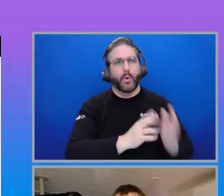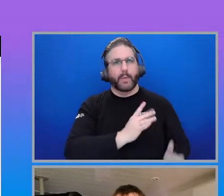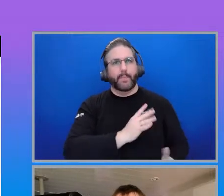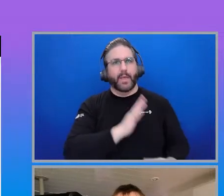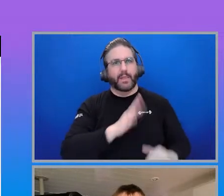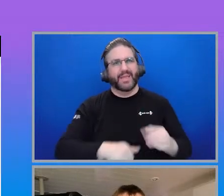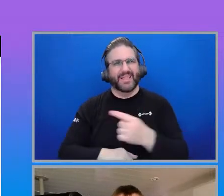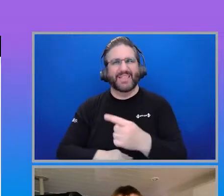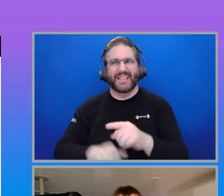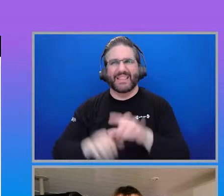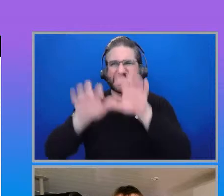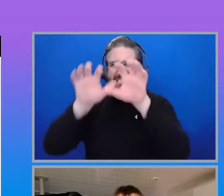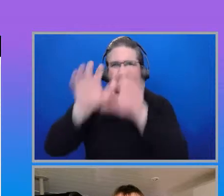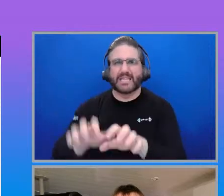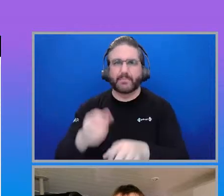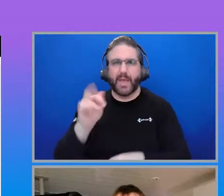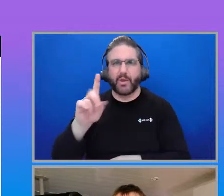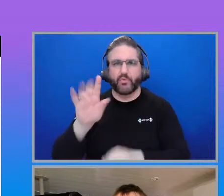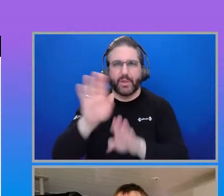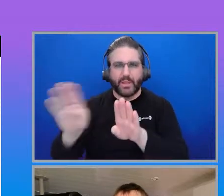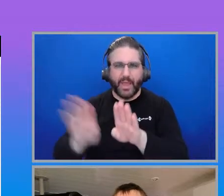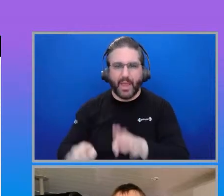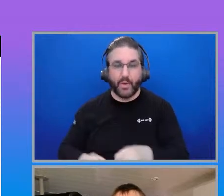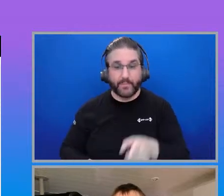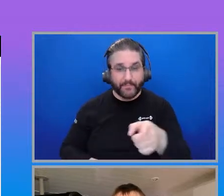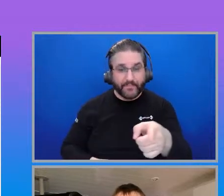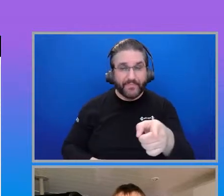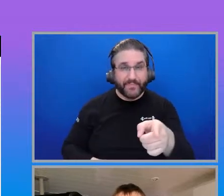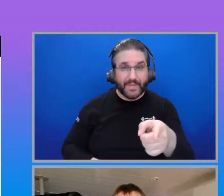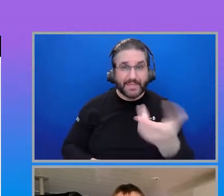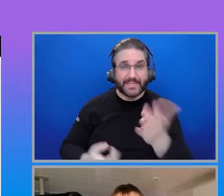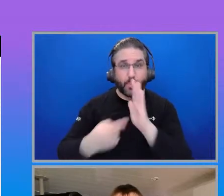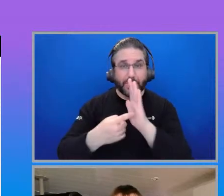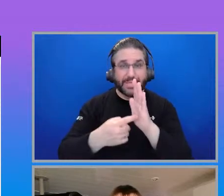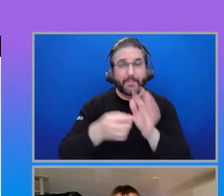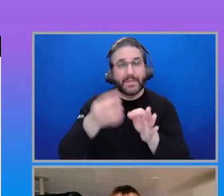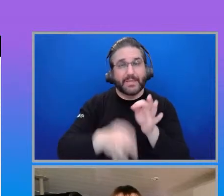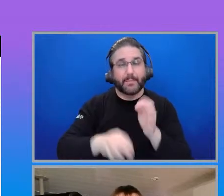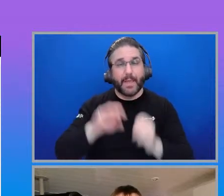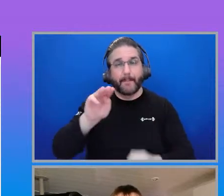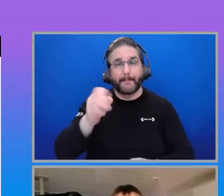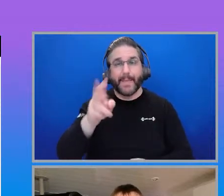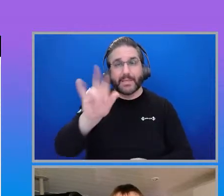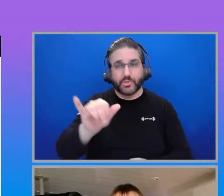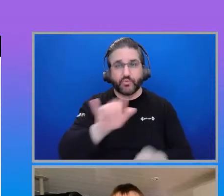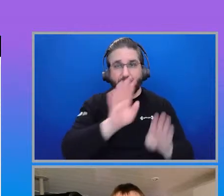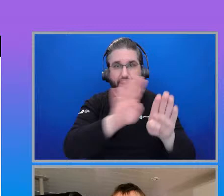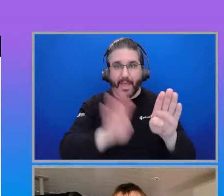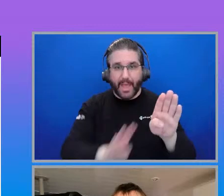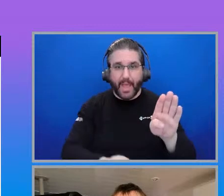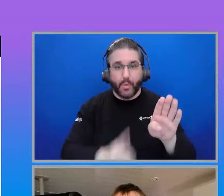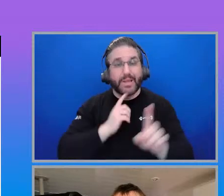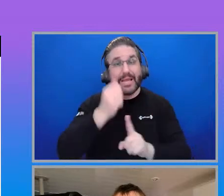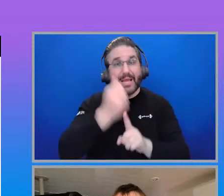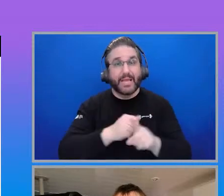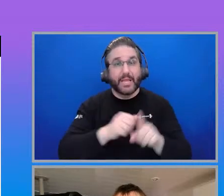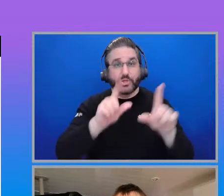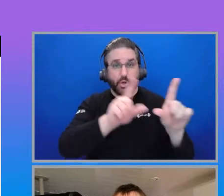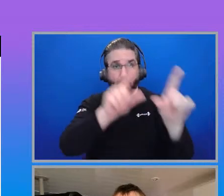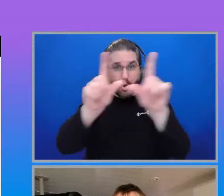grid layouts. So this is a very, very simple masonry layout. And you can see I've got numbers on